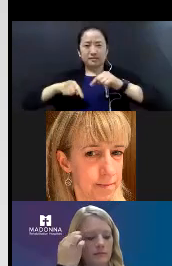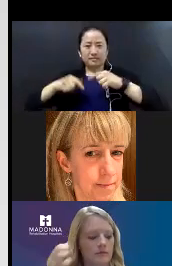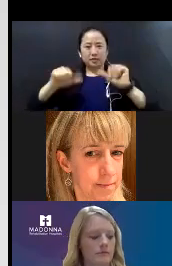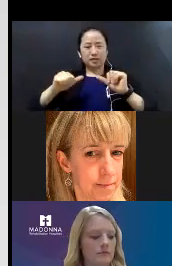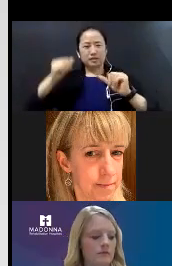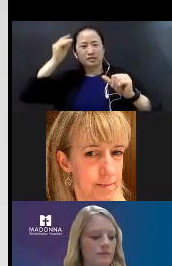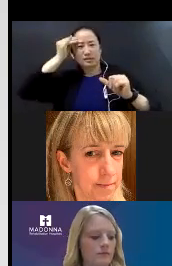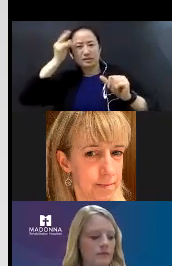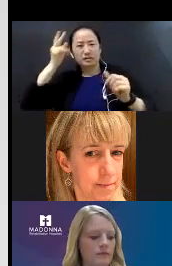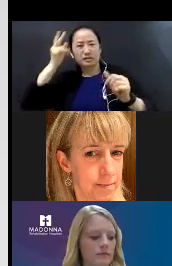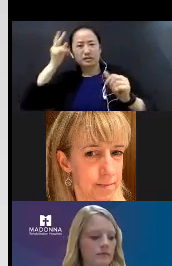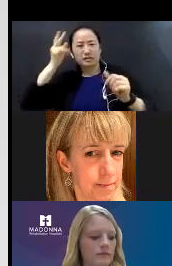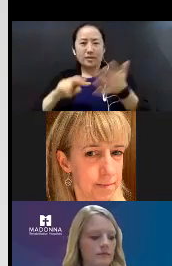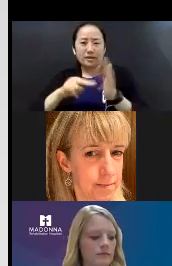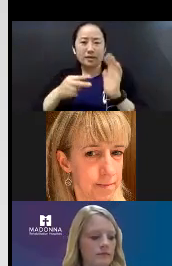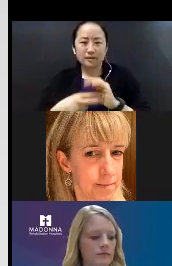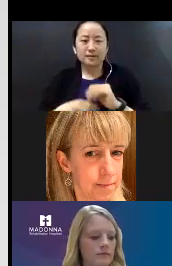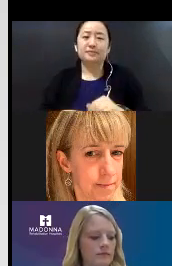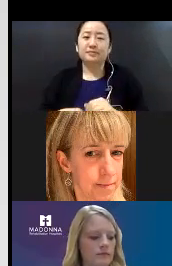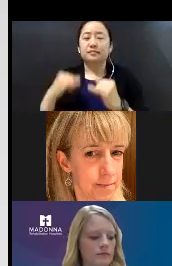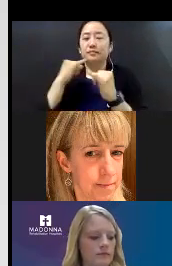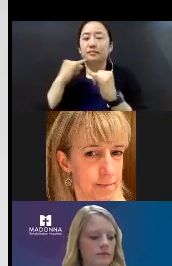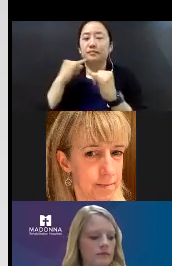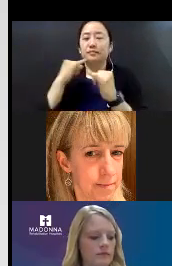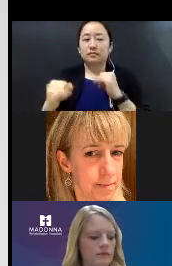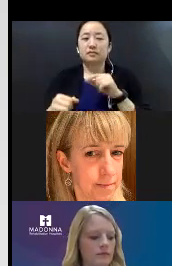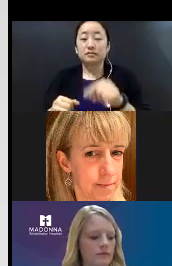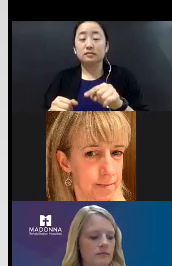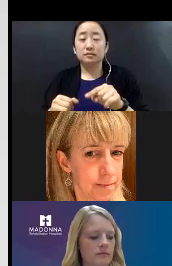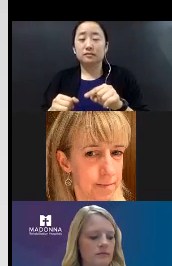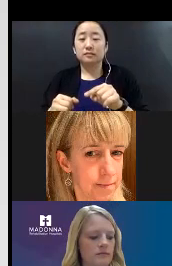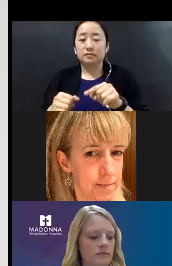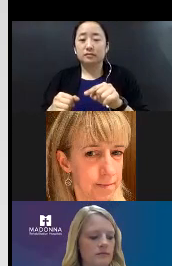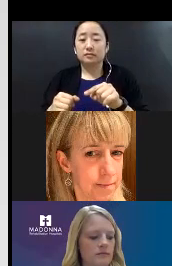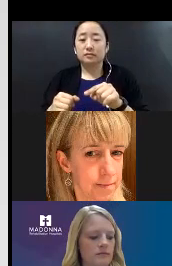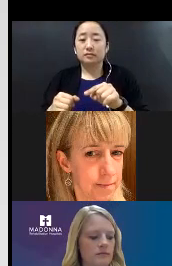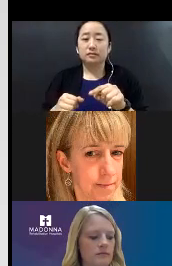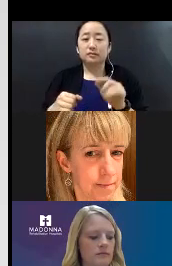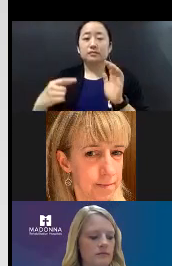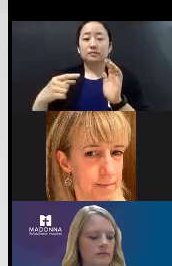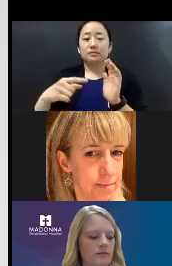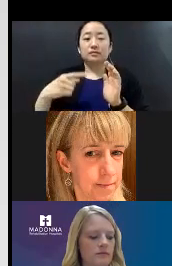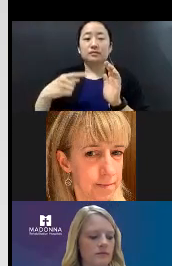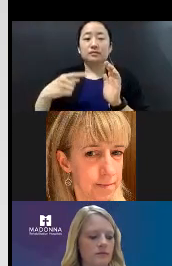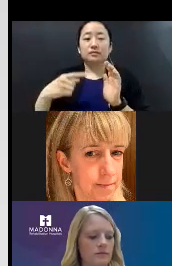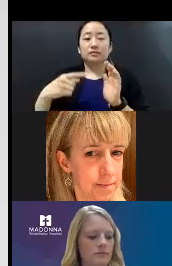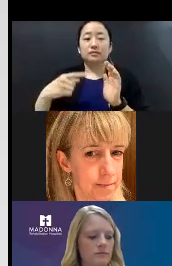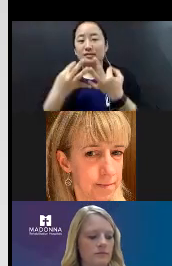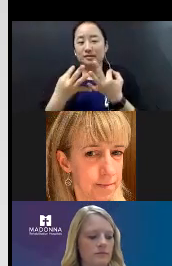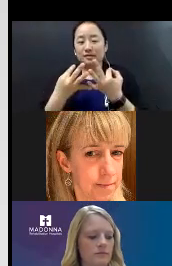SEE WHAT THEY MEANT. ALSO, THE LAST THING IS REALLY IMPORTANT, SOMETIMES THE FAMILIES JUST HAVE A CERTAIN AREA